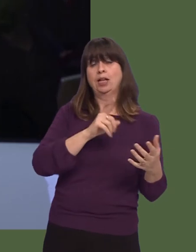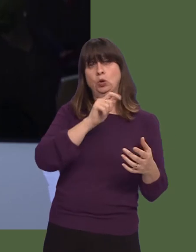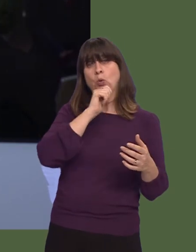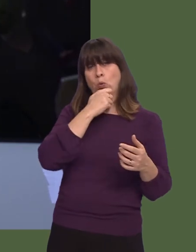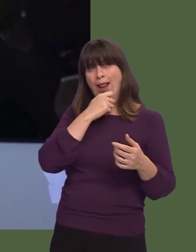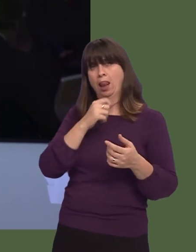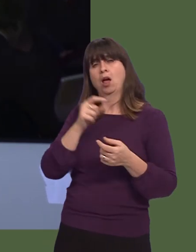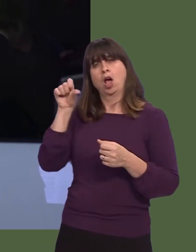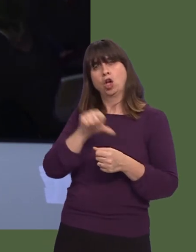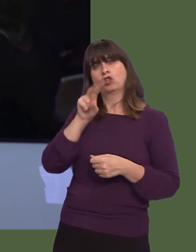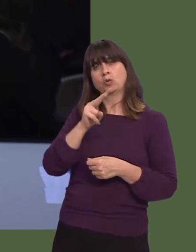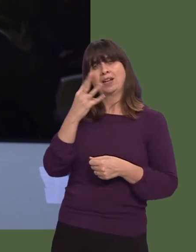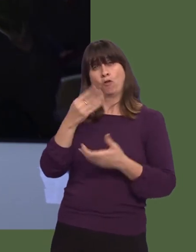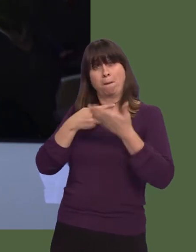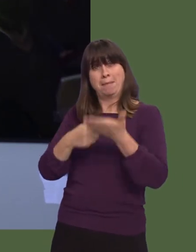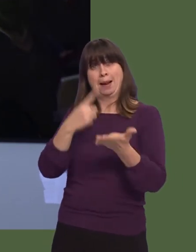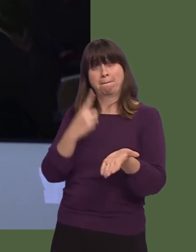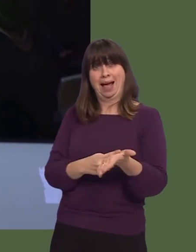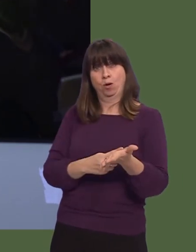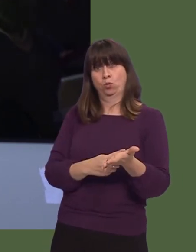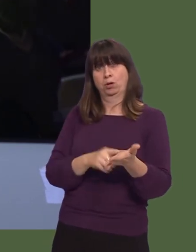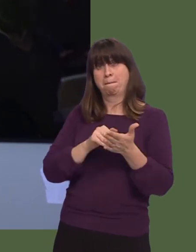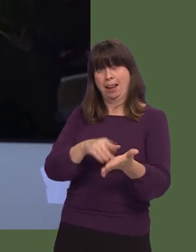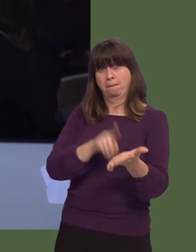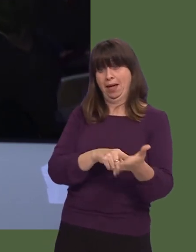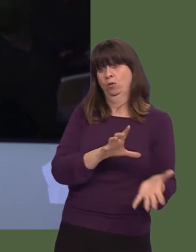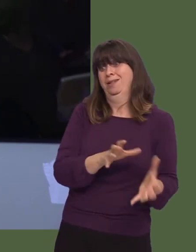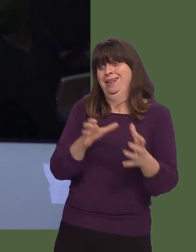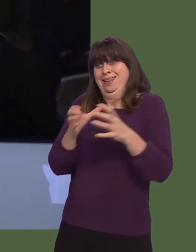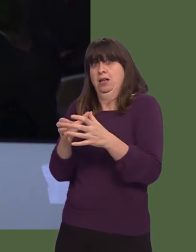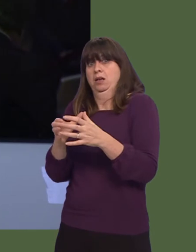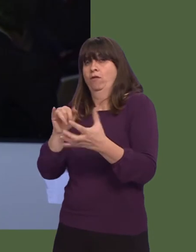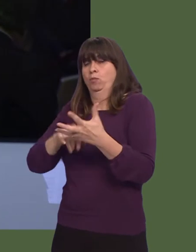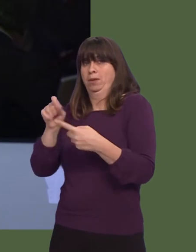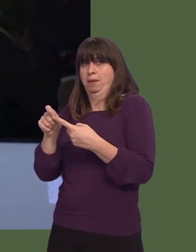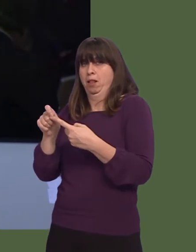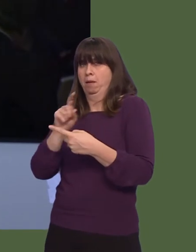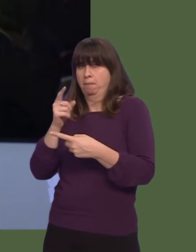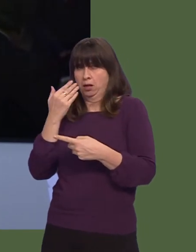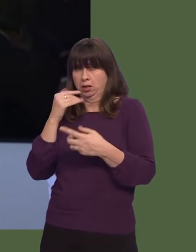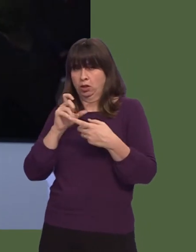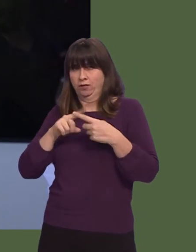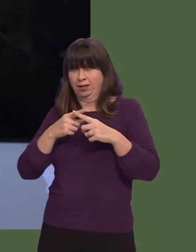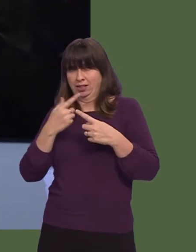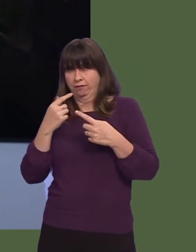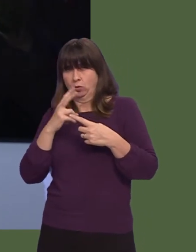yearsóthe £124 million. But a letter to local authority chief executives on 24 October